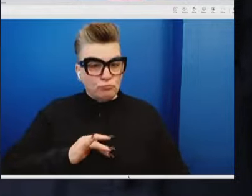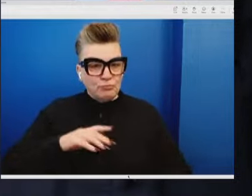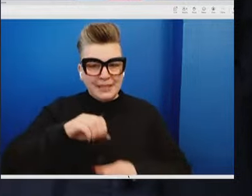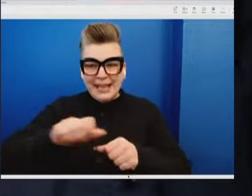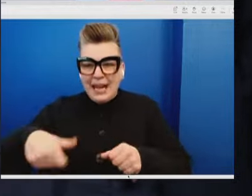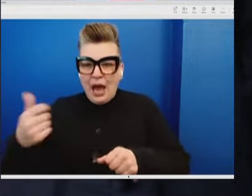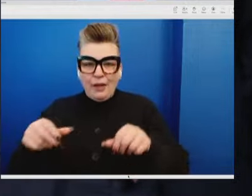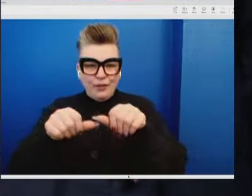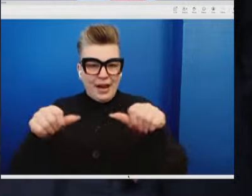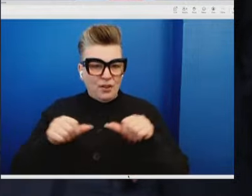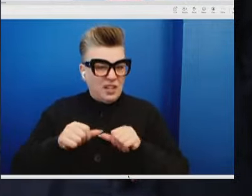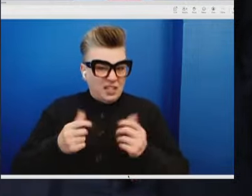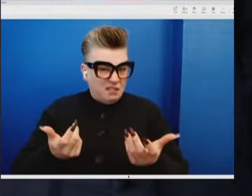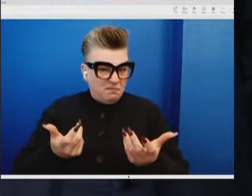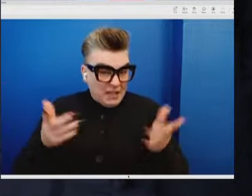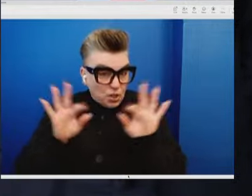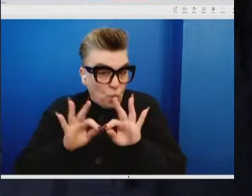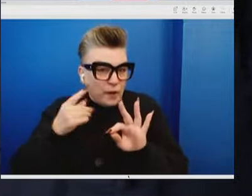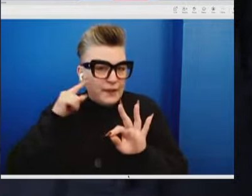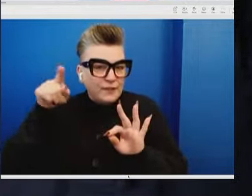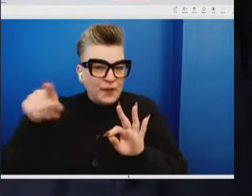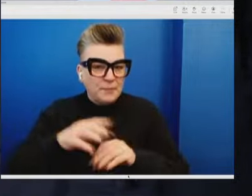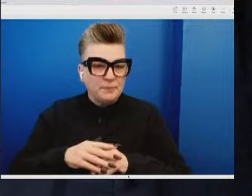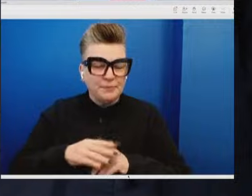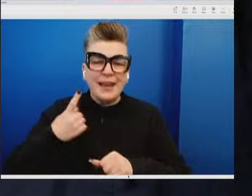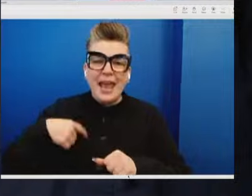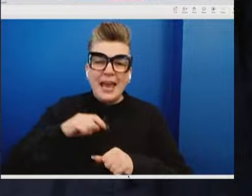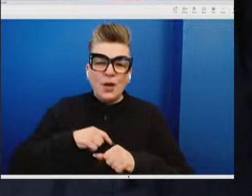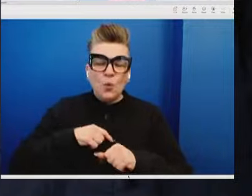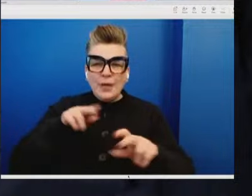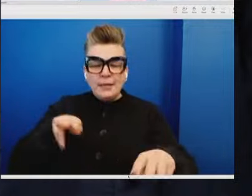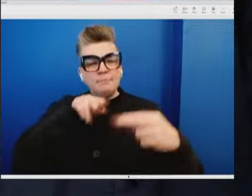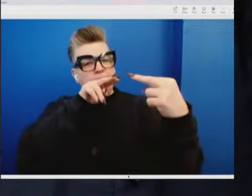is worth it to them. And we looked at them in the eyes the way we did with pharmaceutical companies,